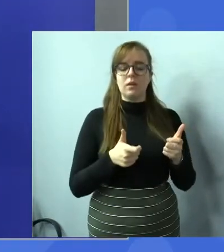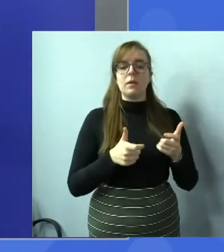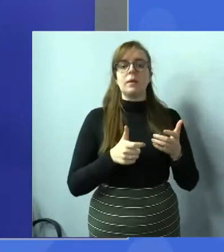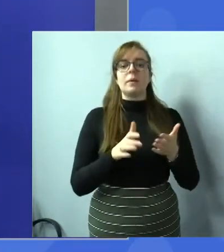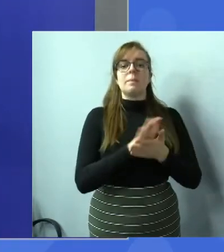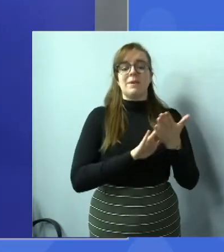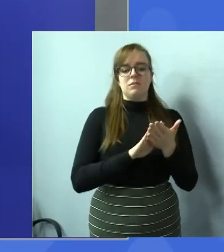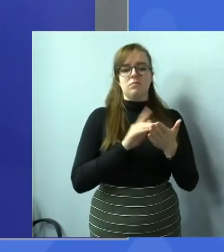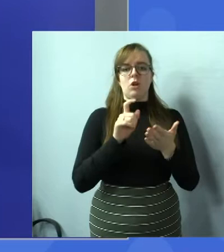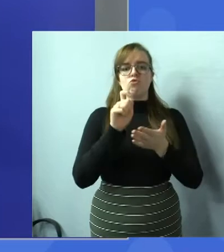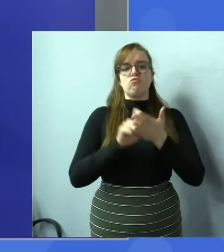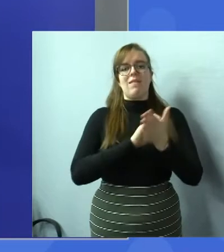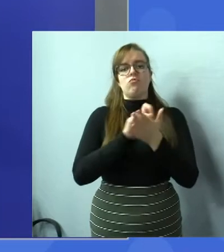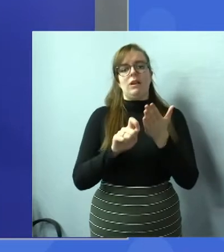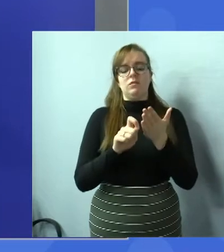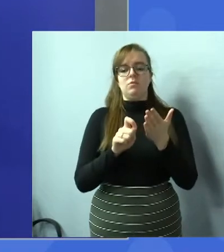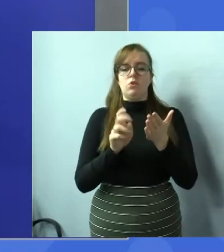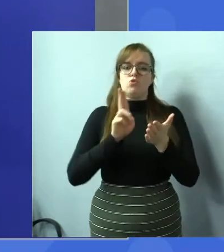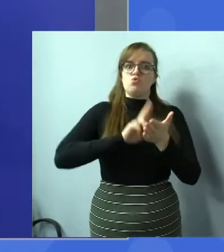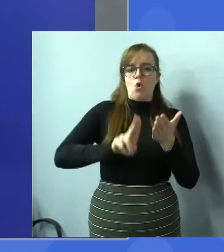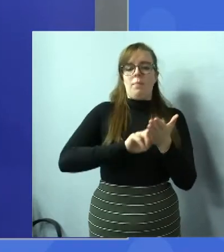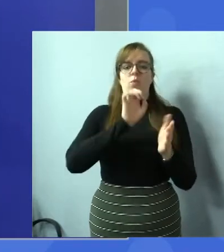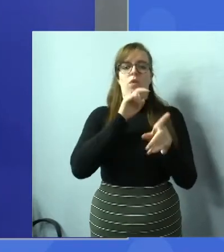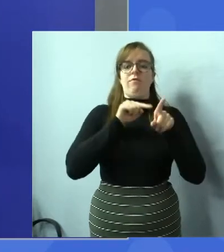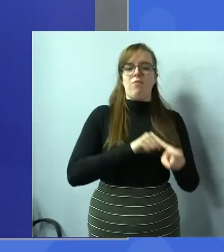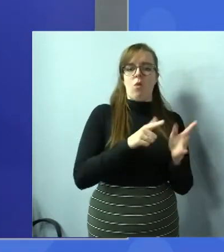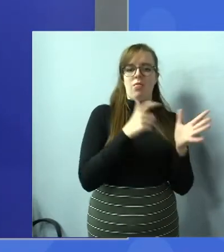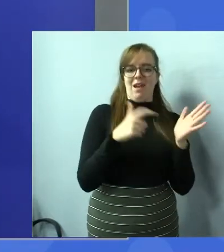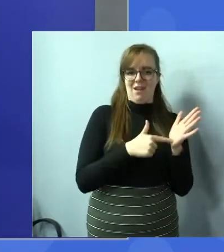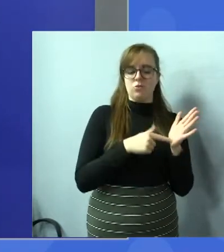and Scotland will be conducted so there's a legislative framework for the